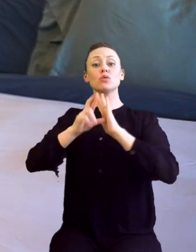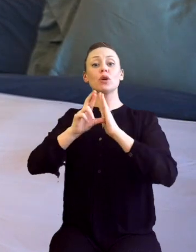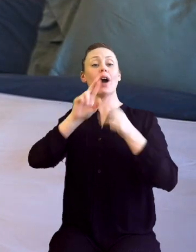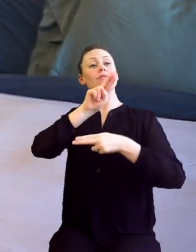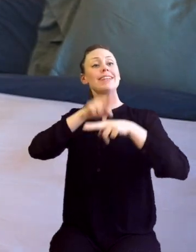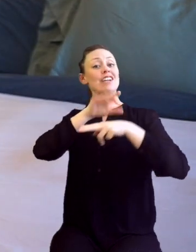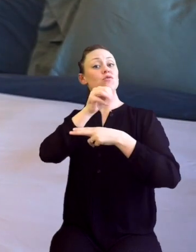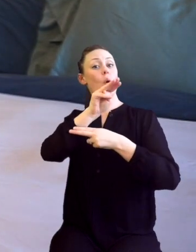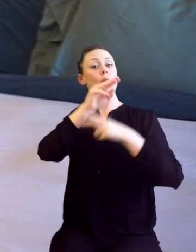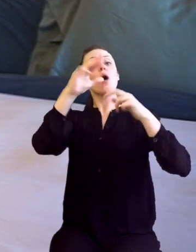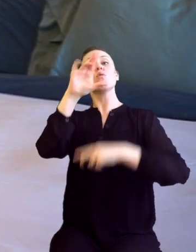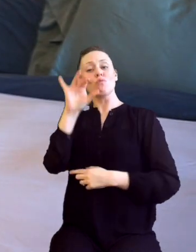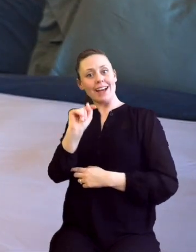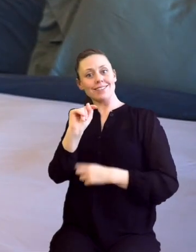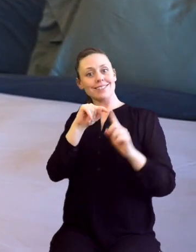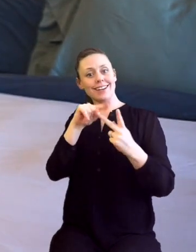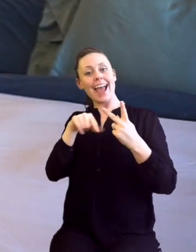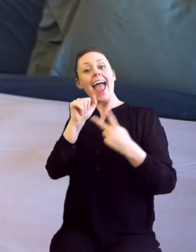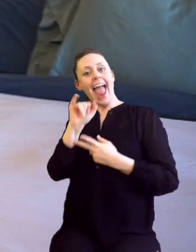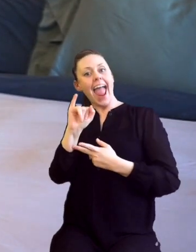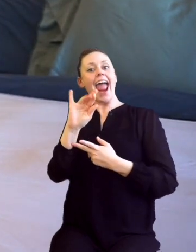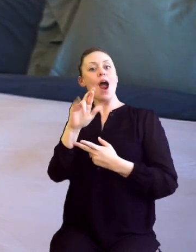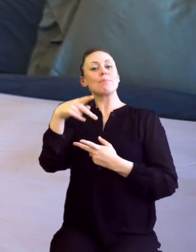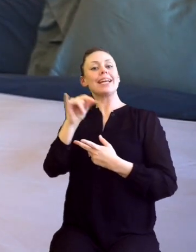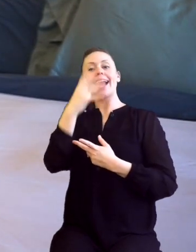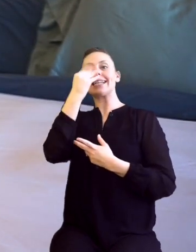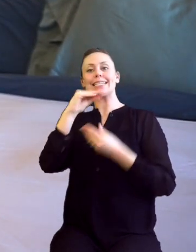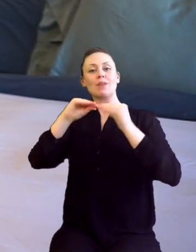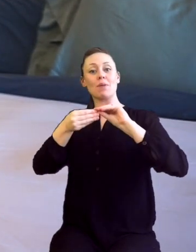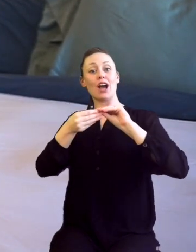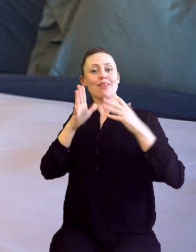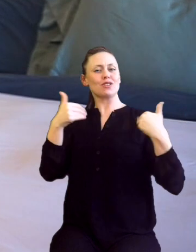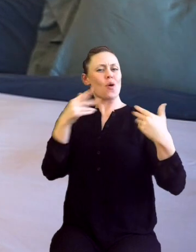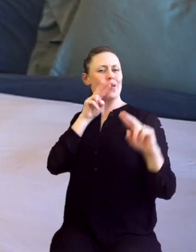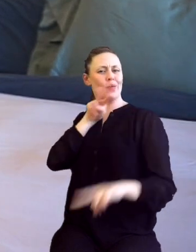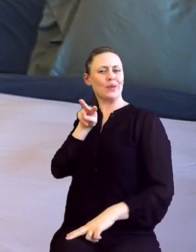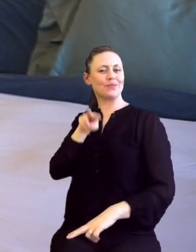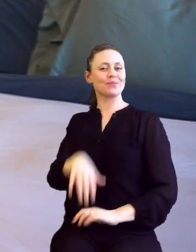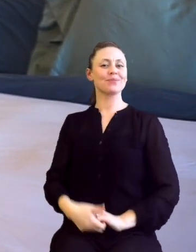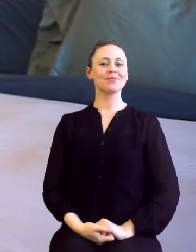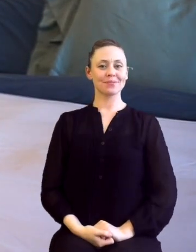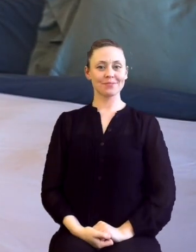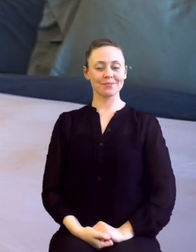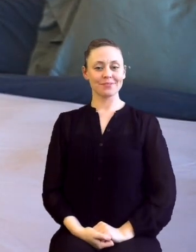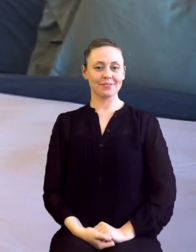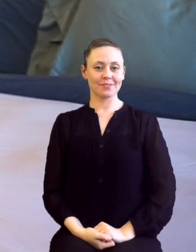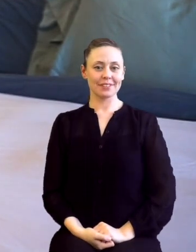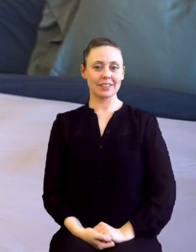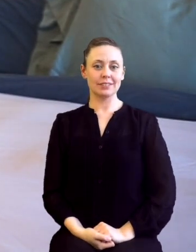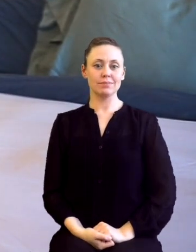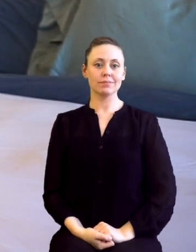of Natural Form, ReST, Air Pedic and Sleep Number let's take a look.